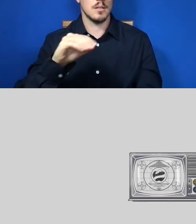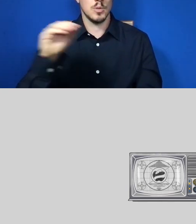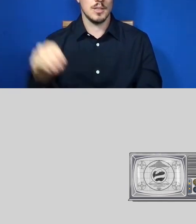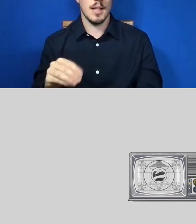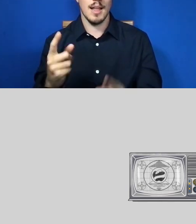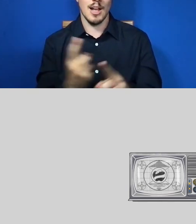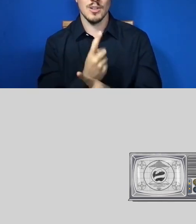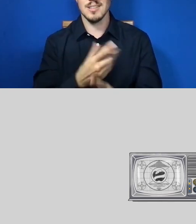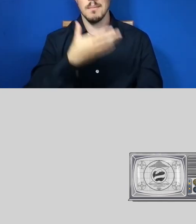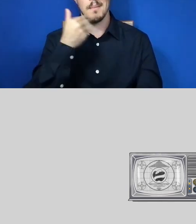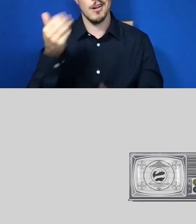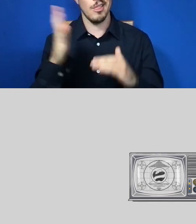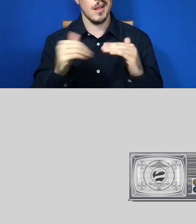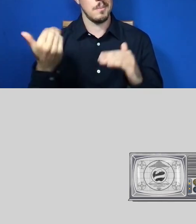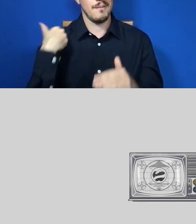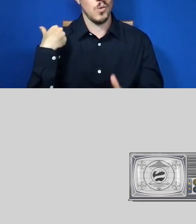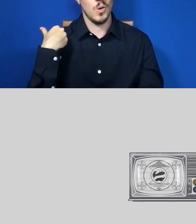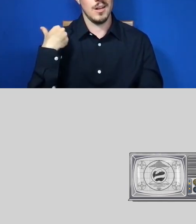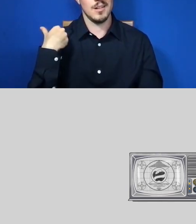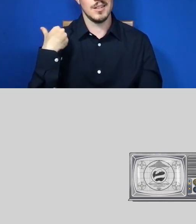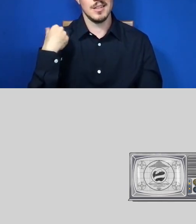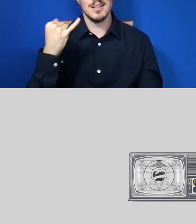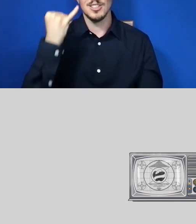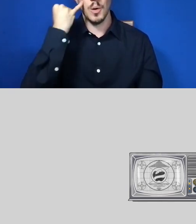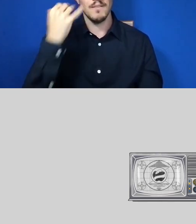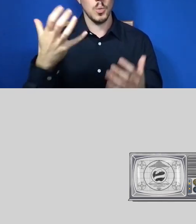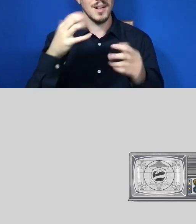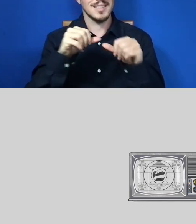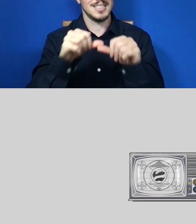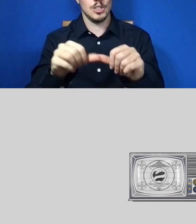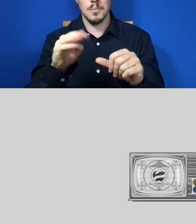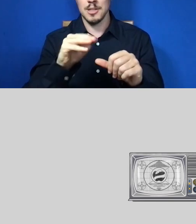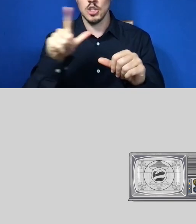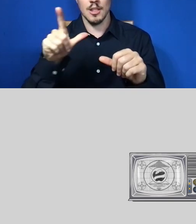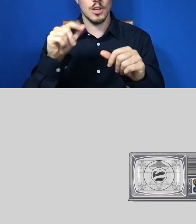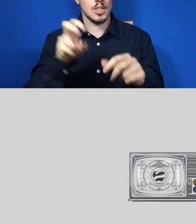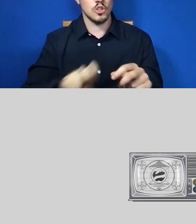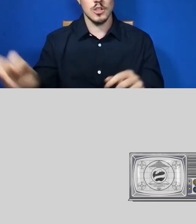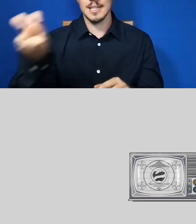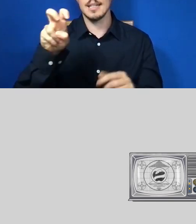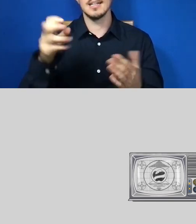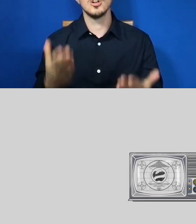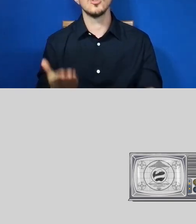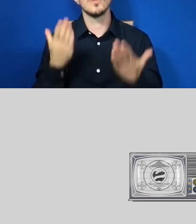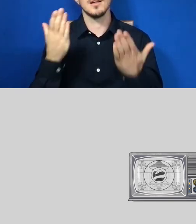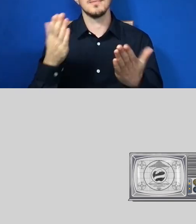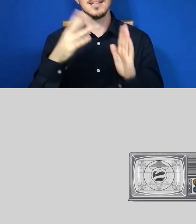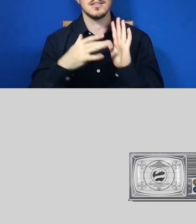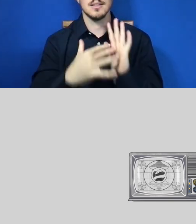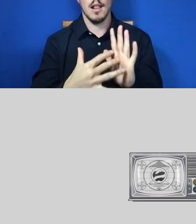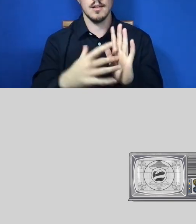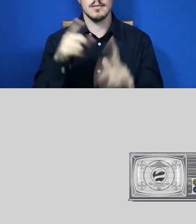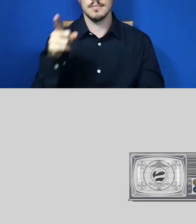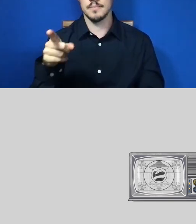That's way better than before. Now if you wanna continue your machine learning journey, I highly recommend you just study one of these resources,